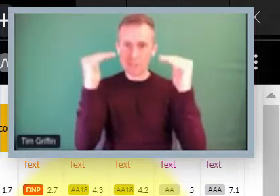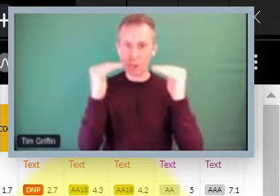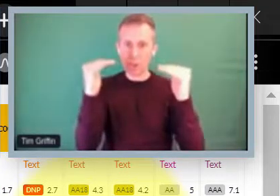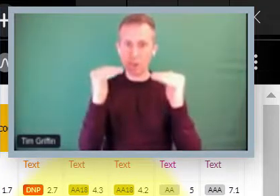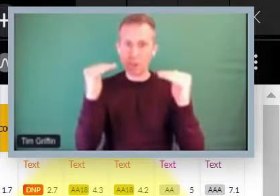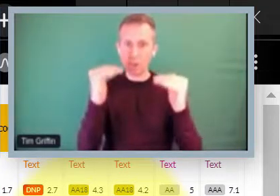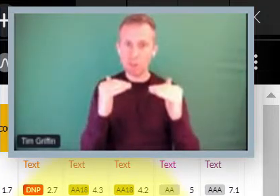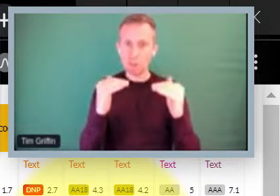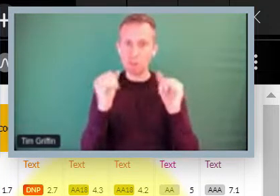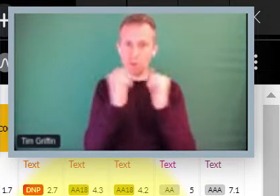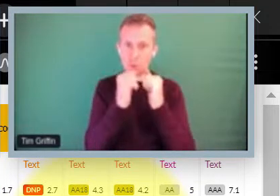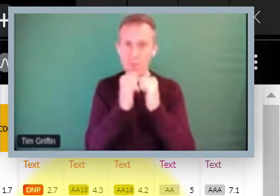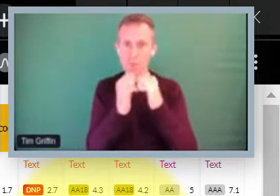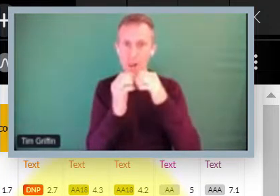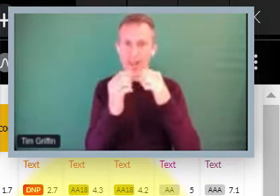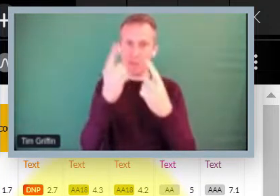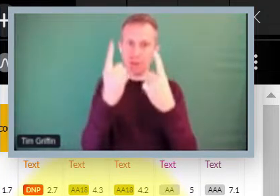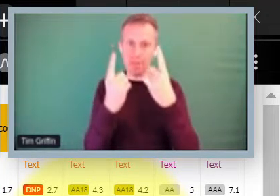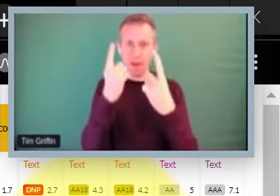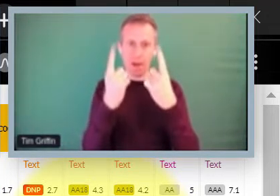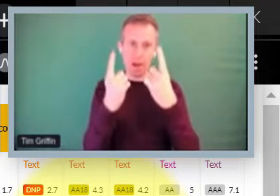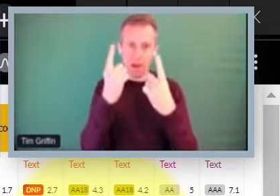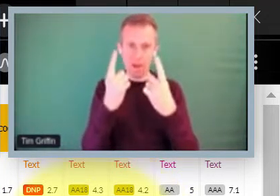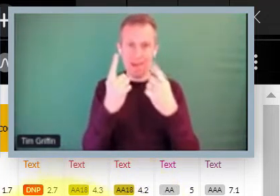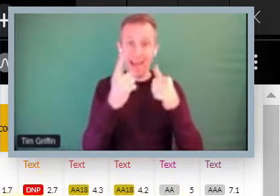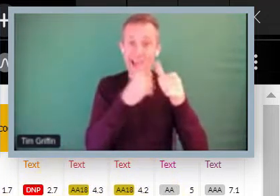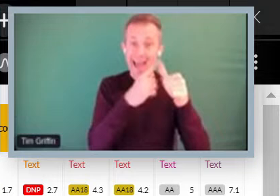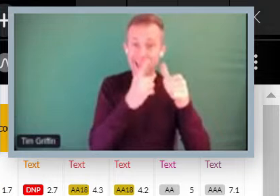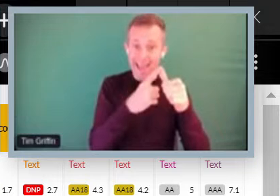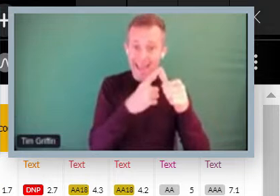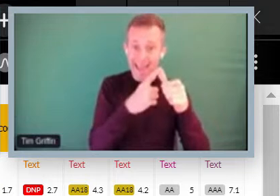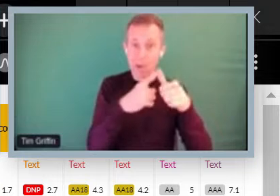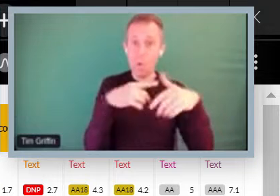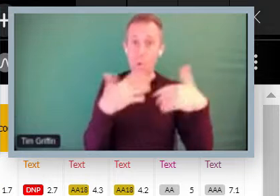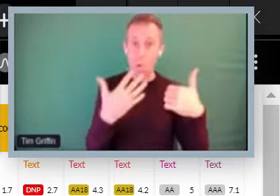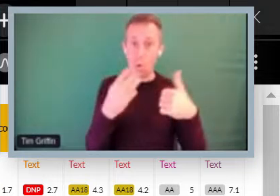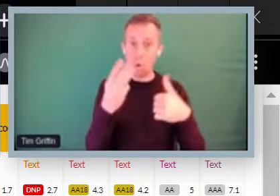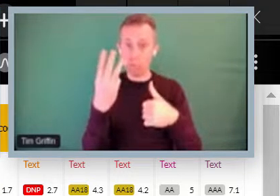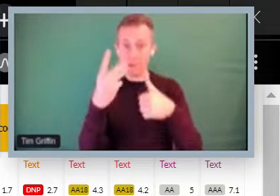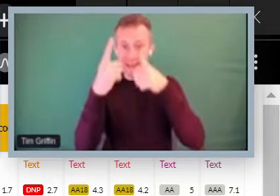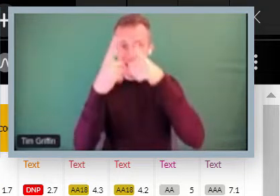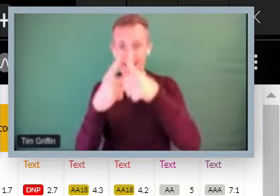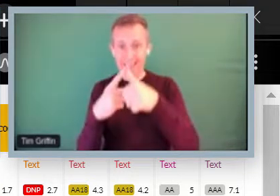Could they be used for graphics, or should we just not use them at all?